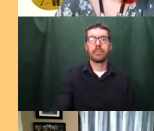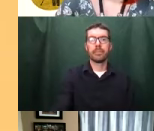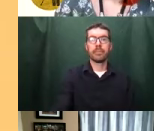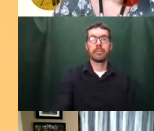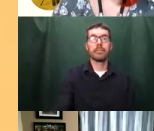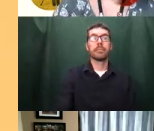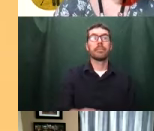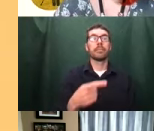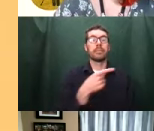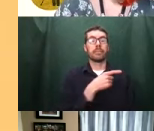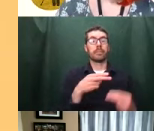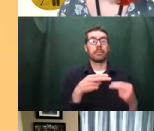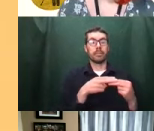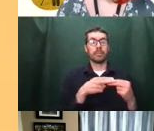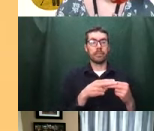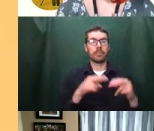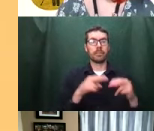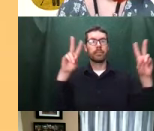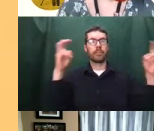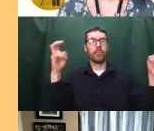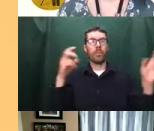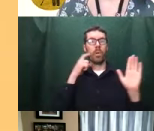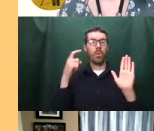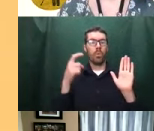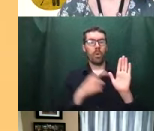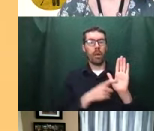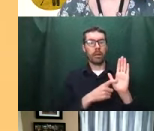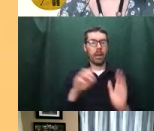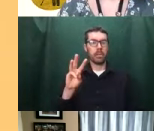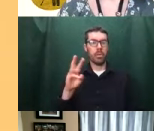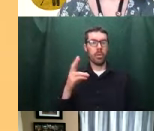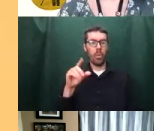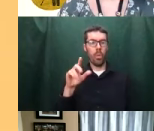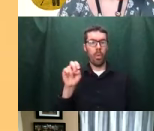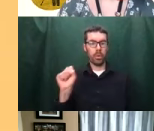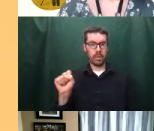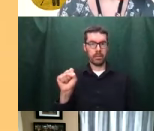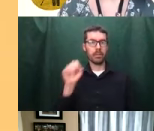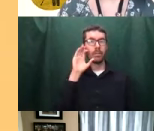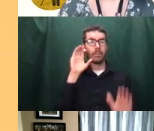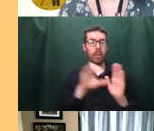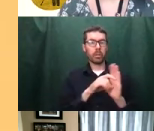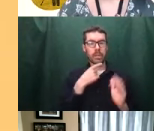recognizing wholeness. Um, there's an image that says we are human beings not human doings.